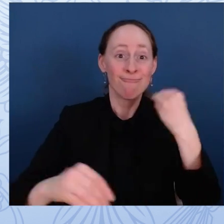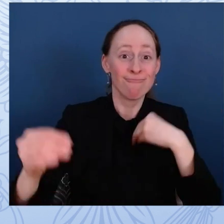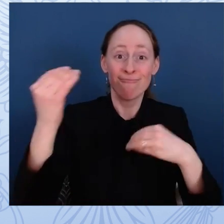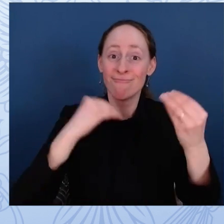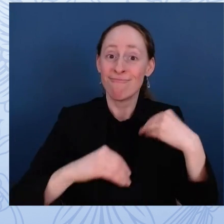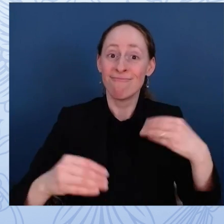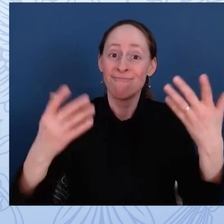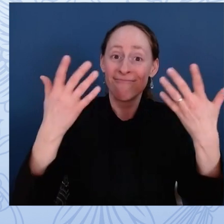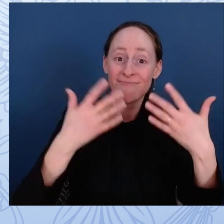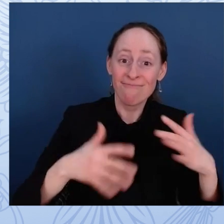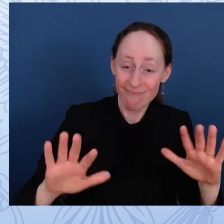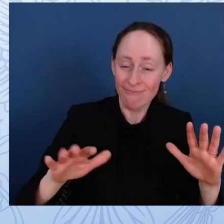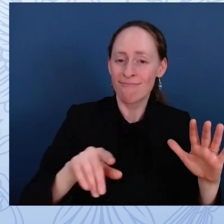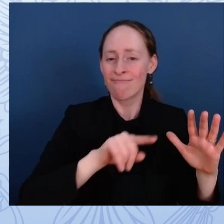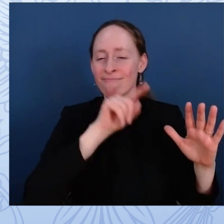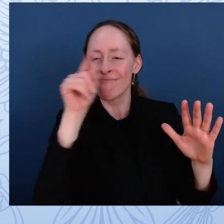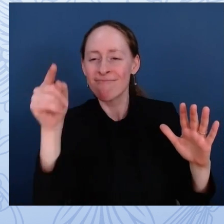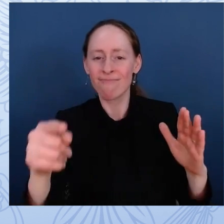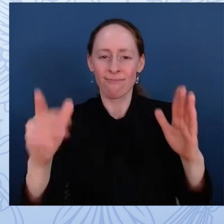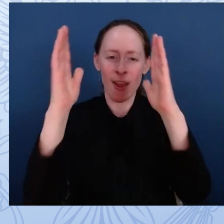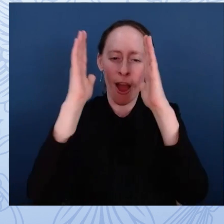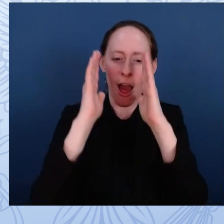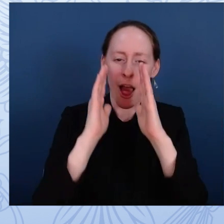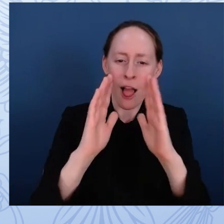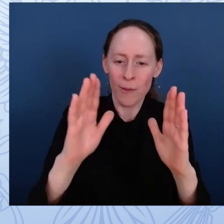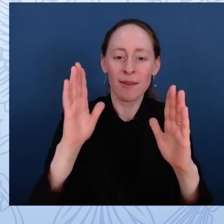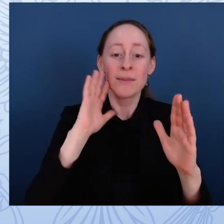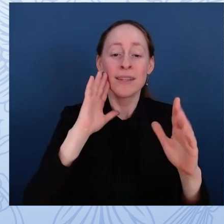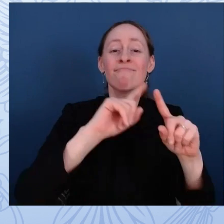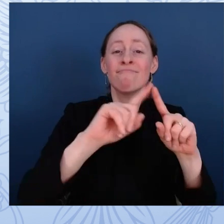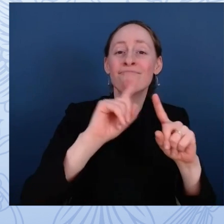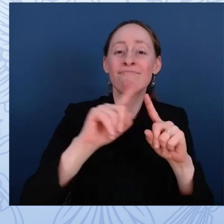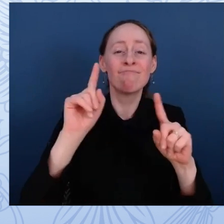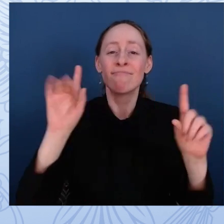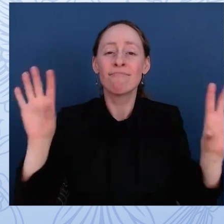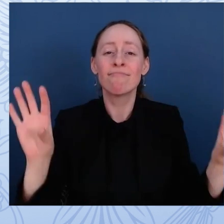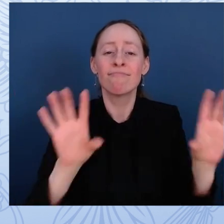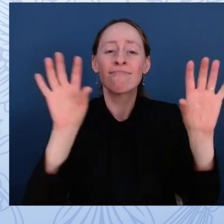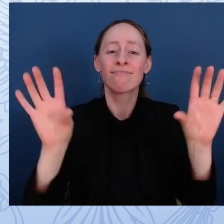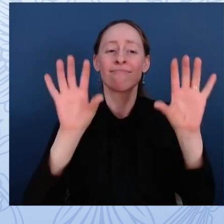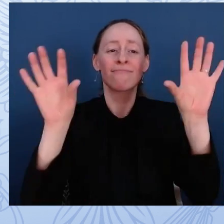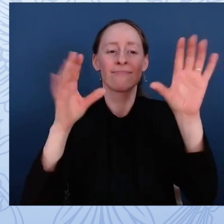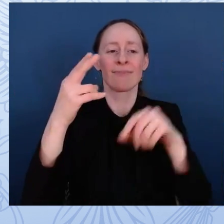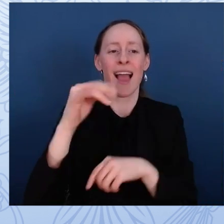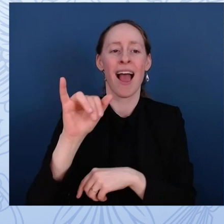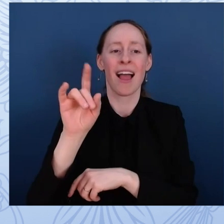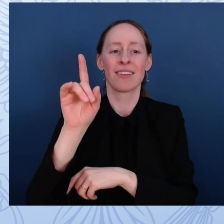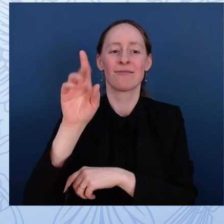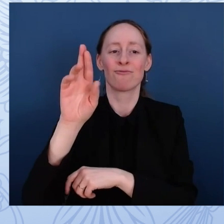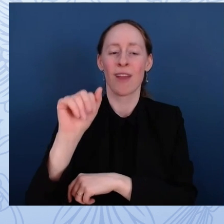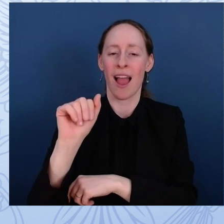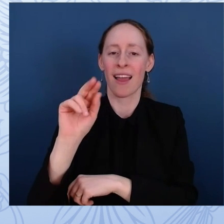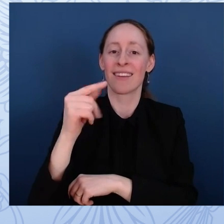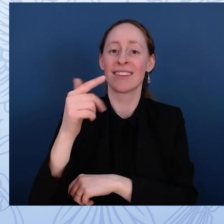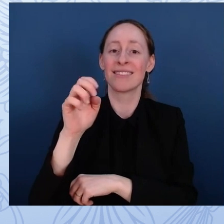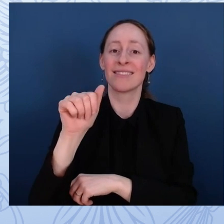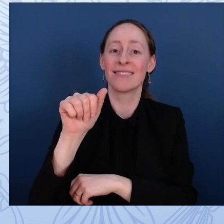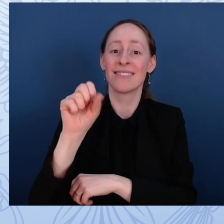and blues of hydrangeas native to both of our nations, some as high as six feet tall.